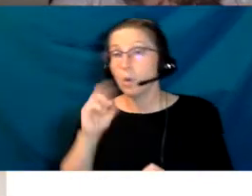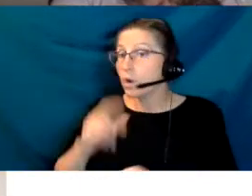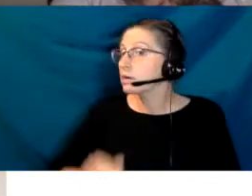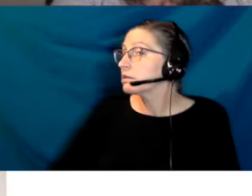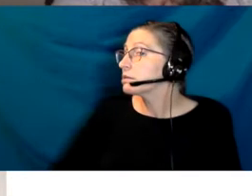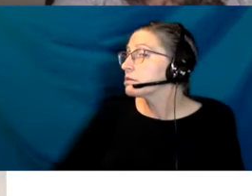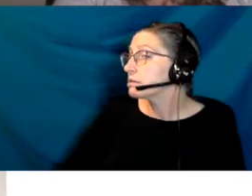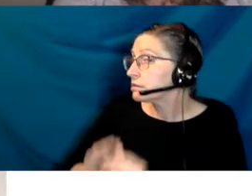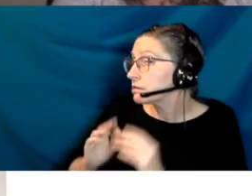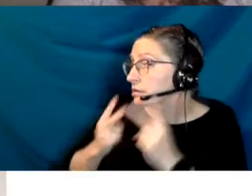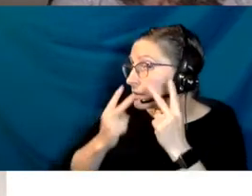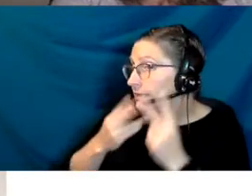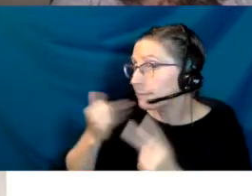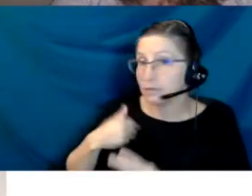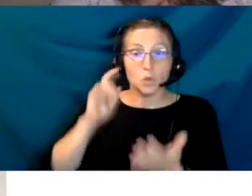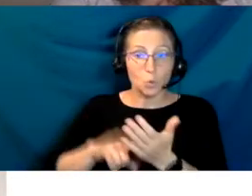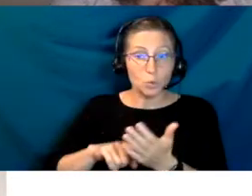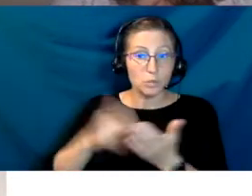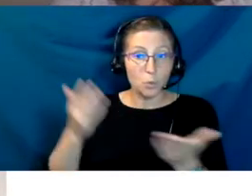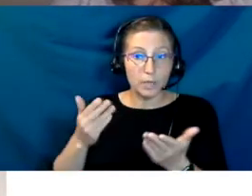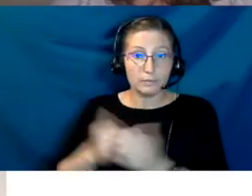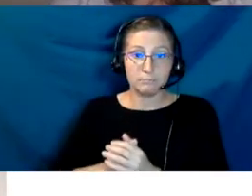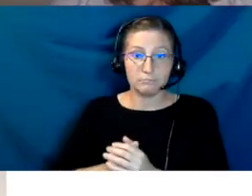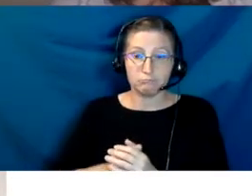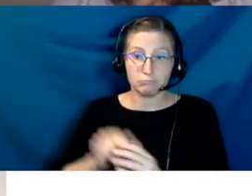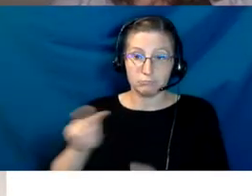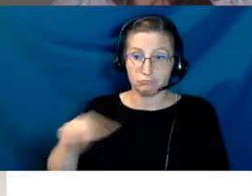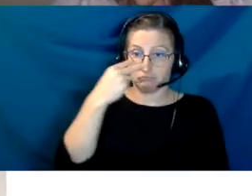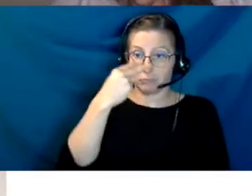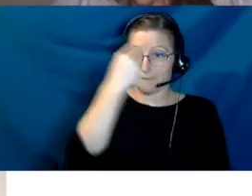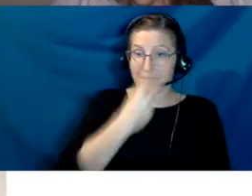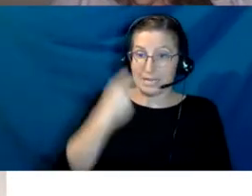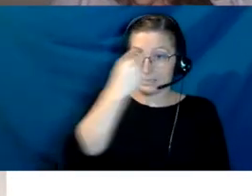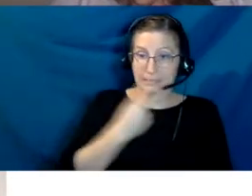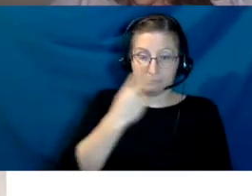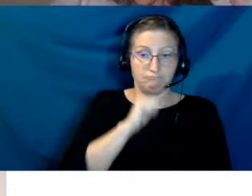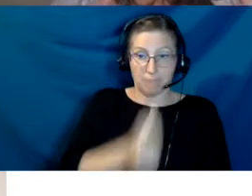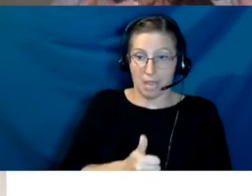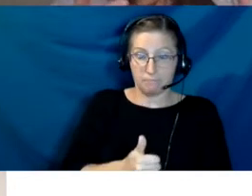thing you might notice is that a child might not look at faces, or it doesn't look like